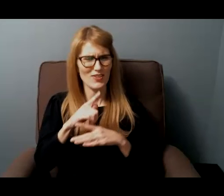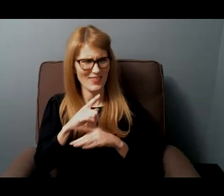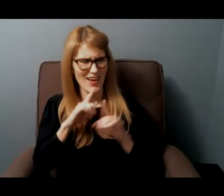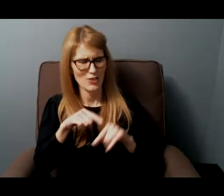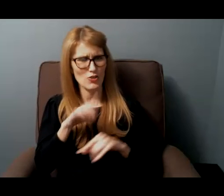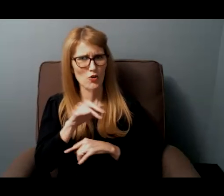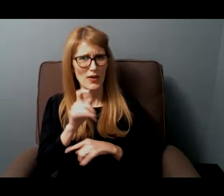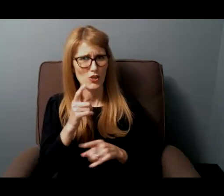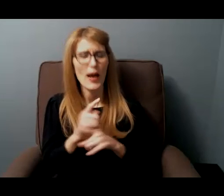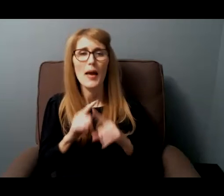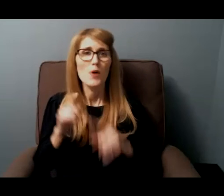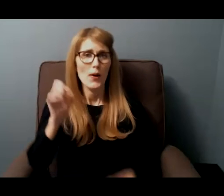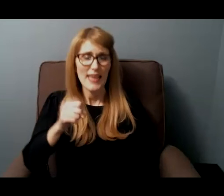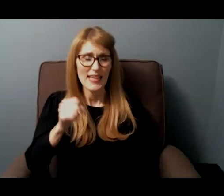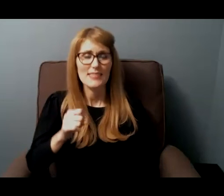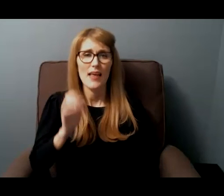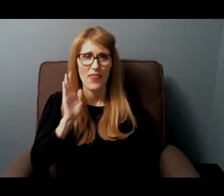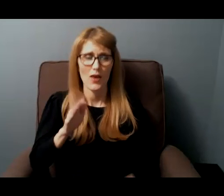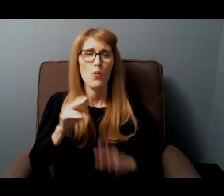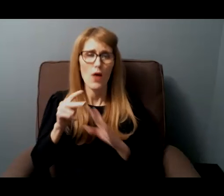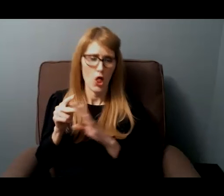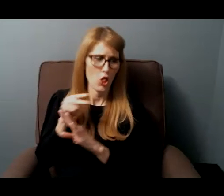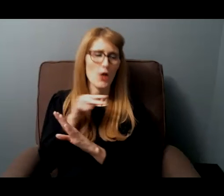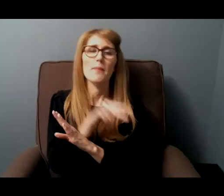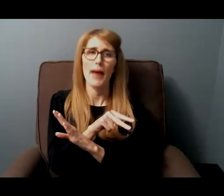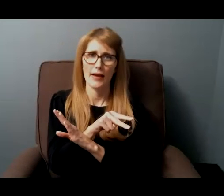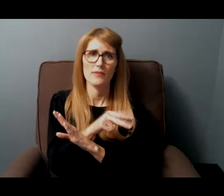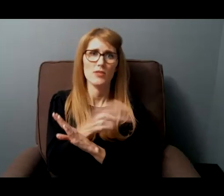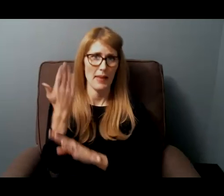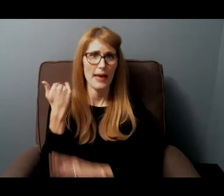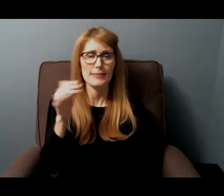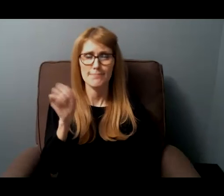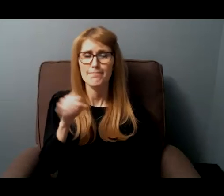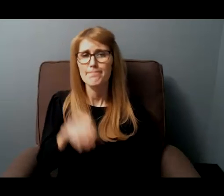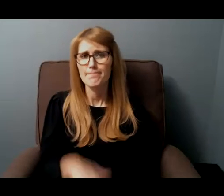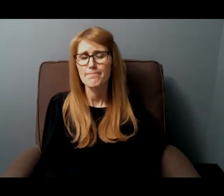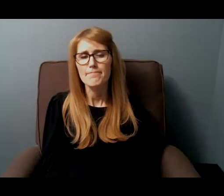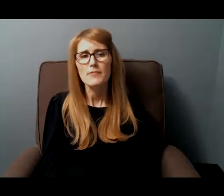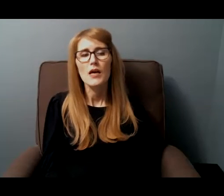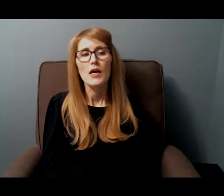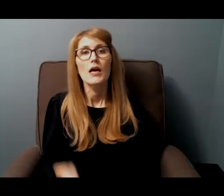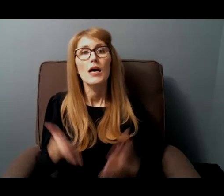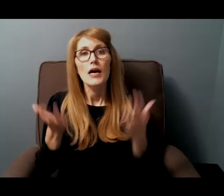essence, yes, they do use it retroactively. >> CIARA LADROMA: Next question is about